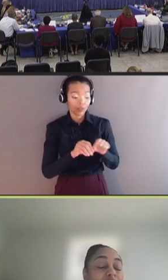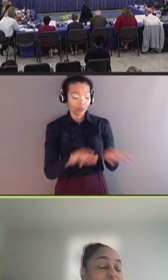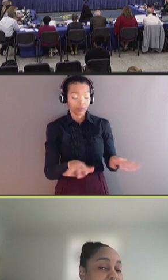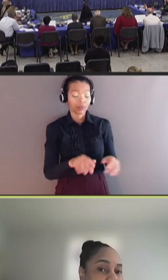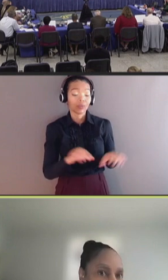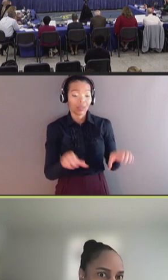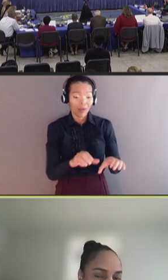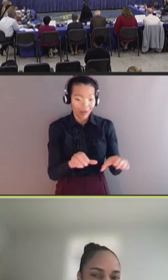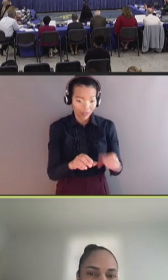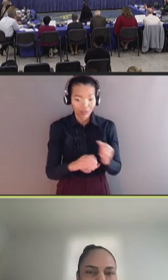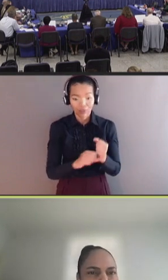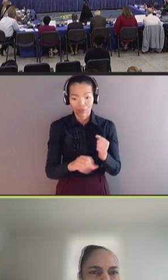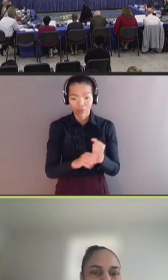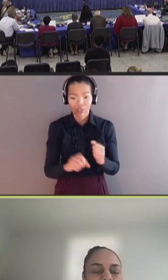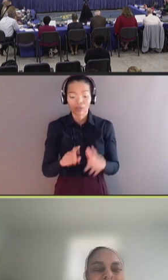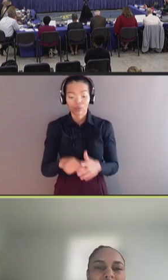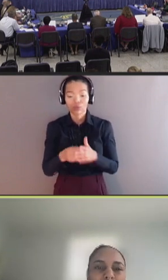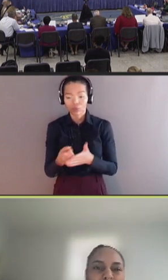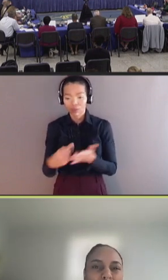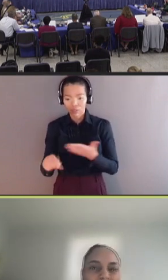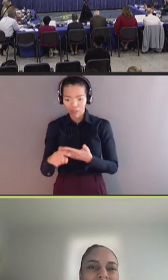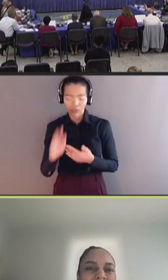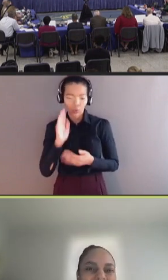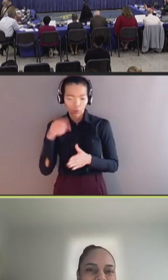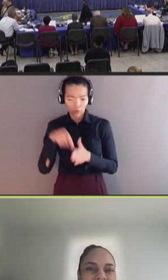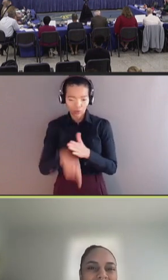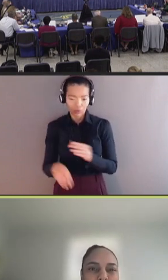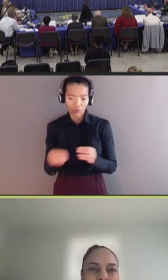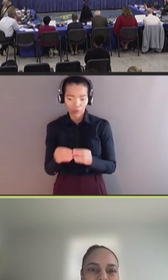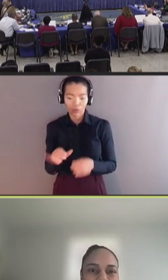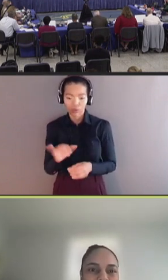launches next week. And I'll go into that a little bit more. Next slide, please.